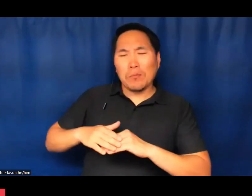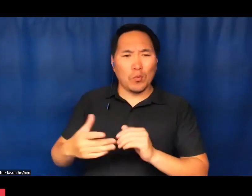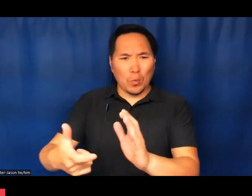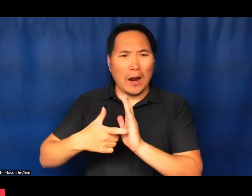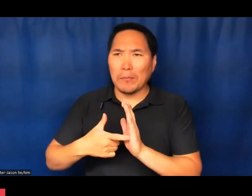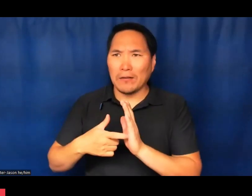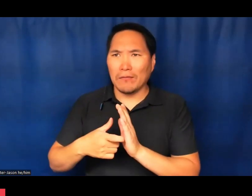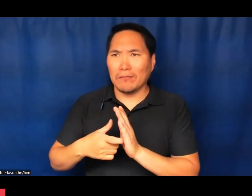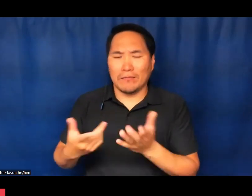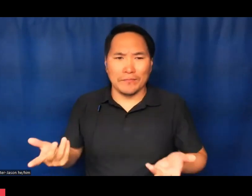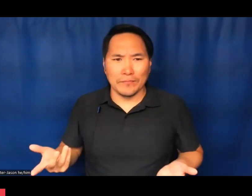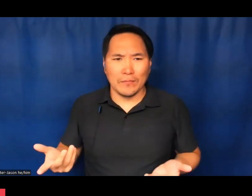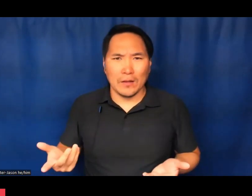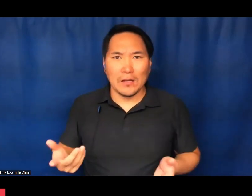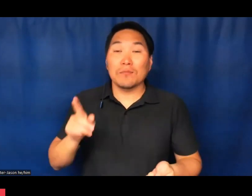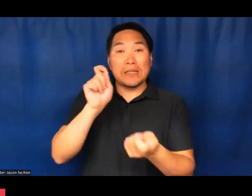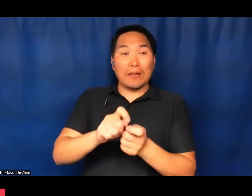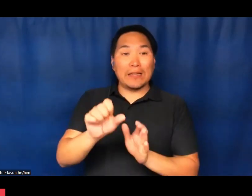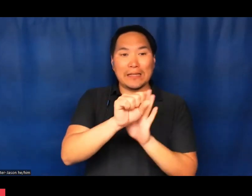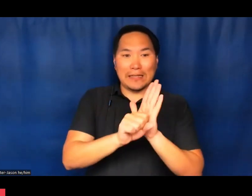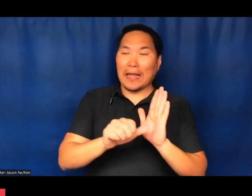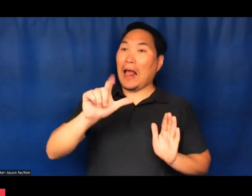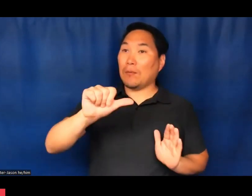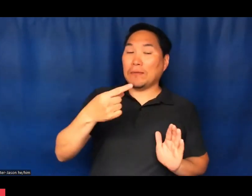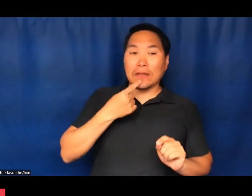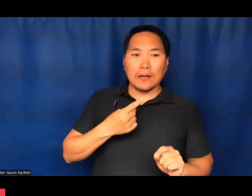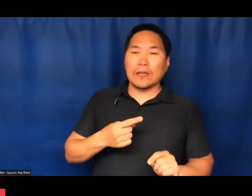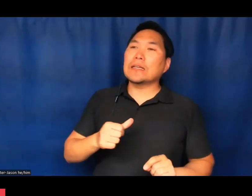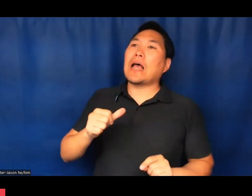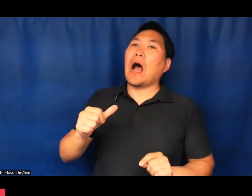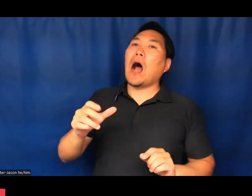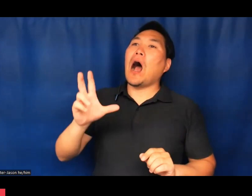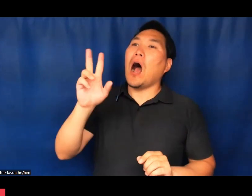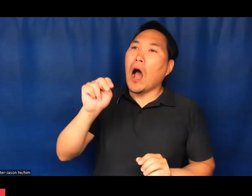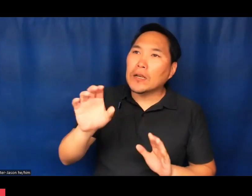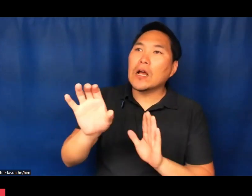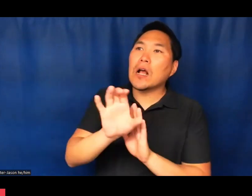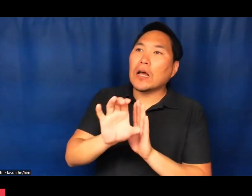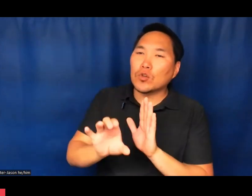And specifically, State of Alabama claimed it was unconstitutional for the plaintiffs